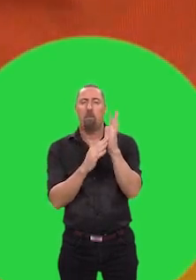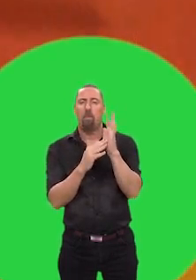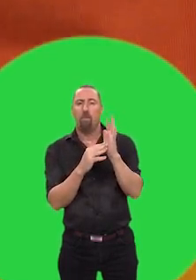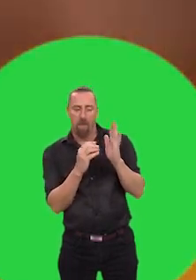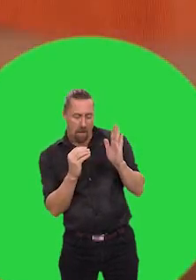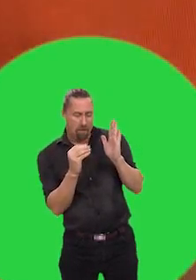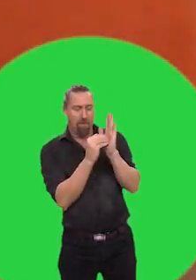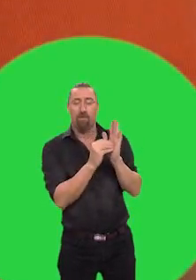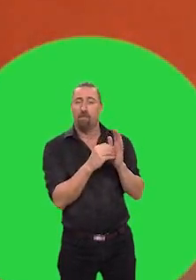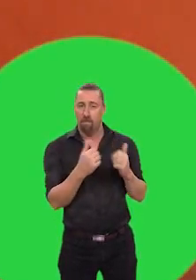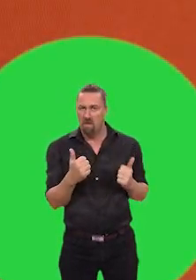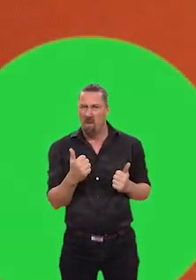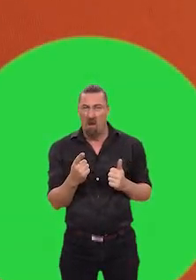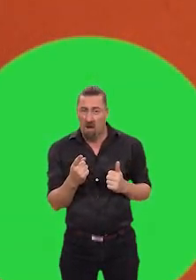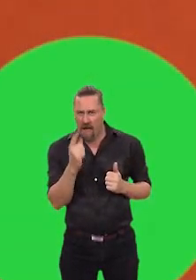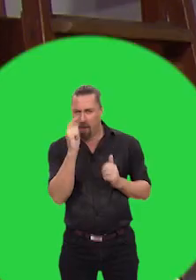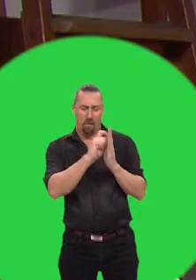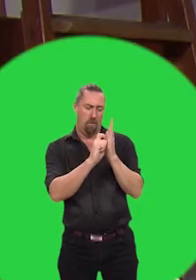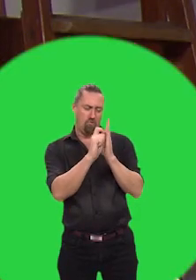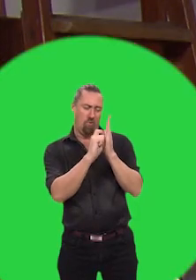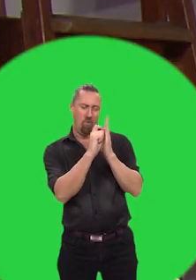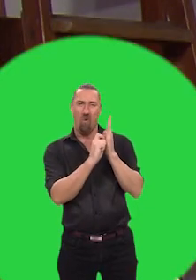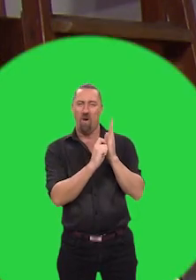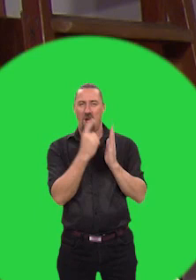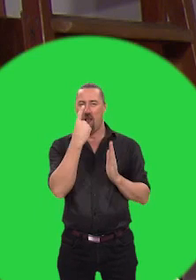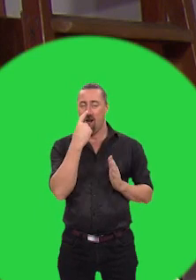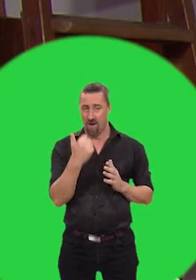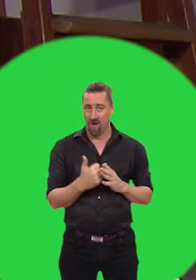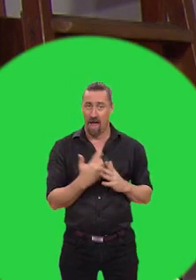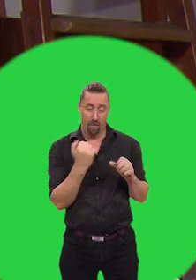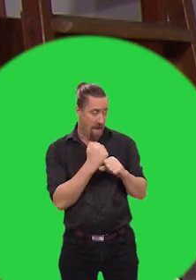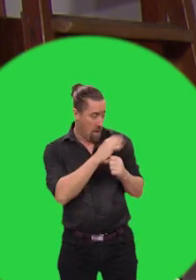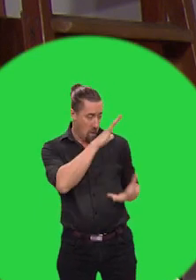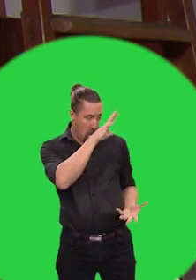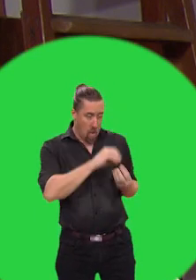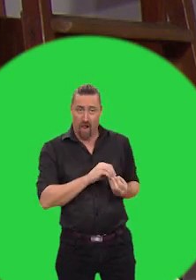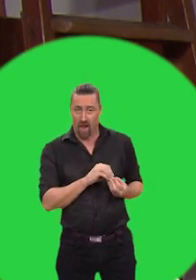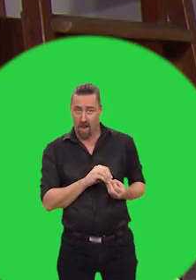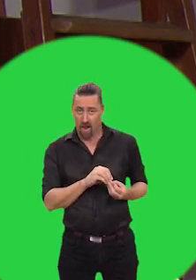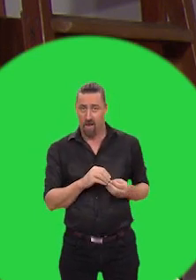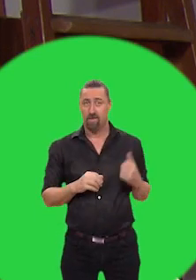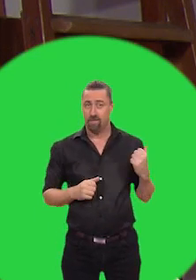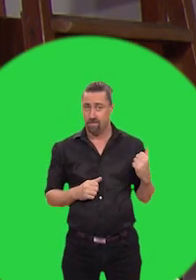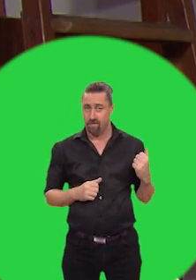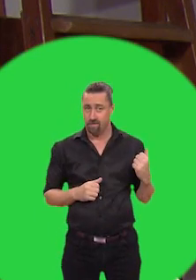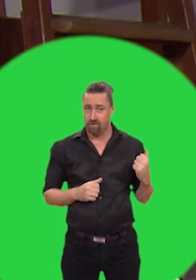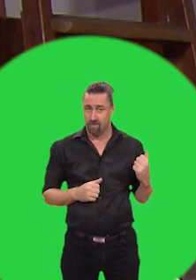But again, you can use your pen if you don't have one. Now it's time to stick the body all together. So I'm going to stick the head to the body